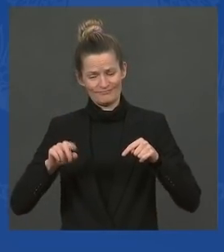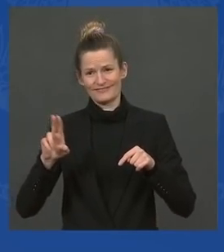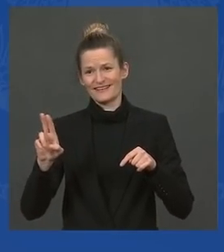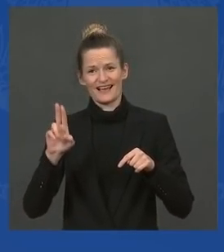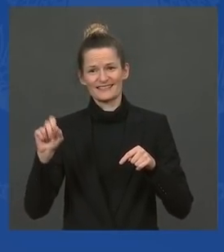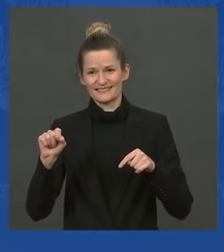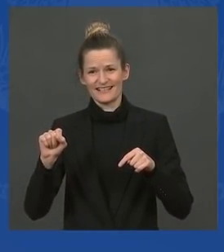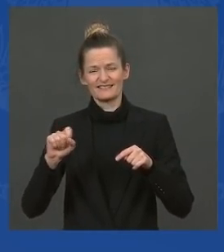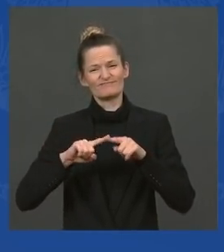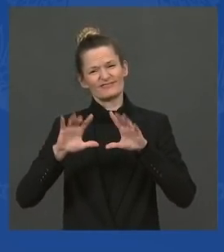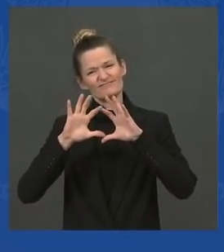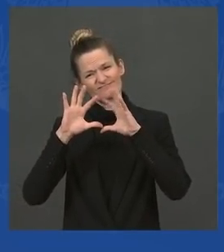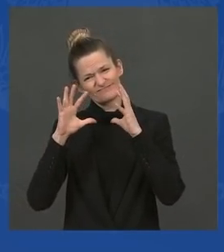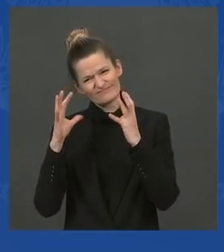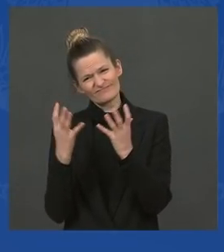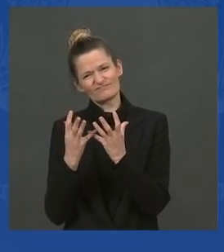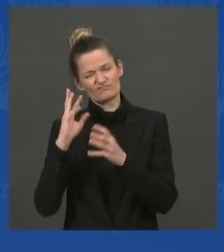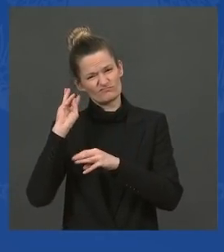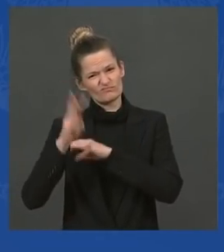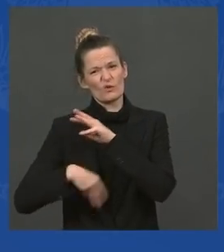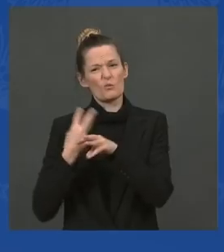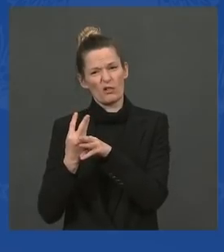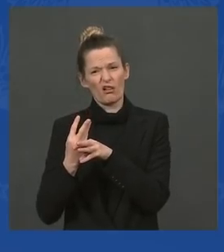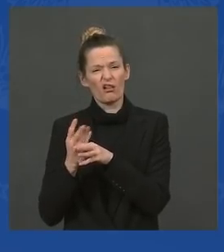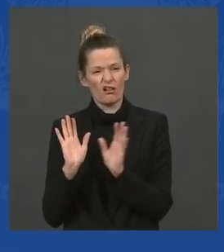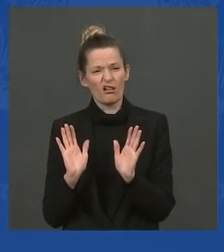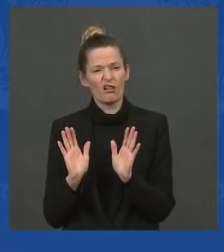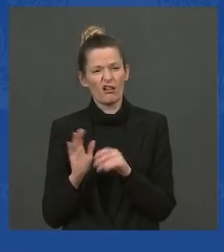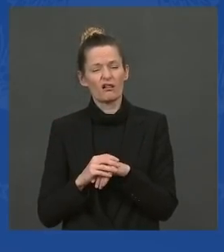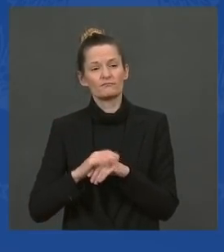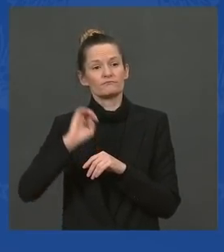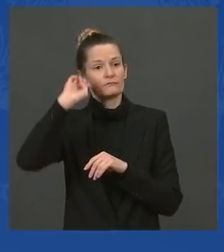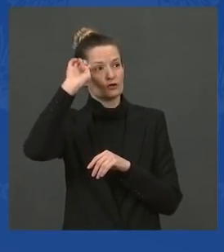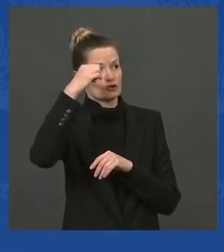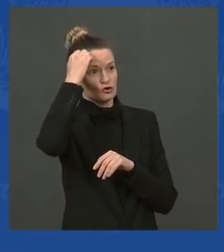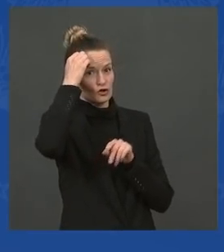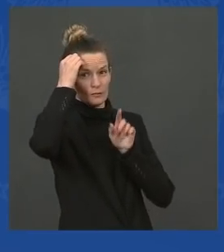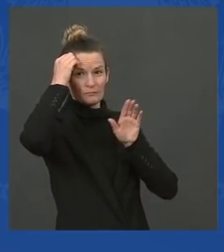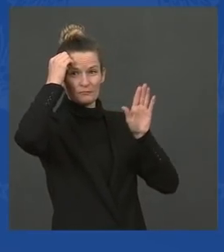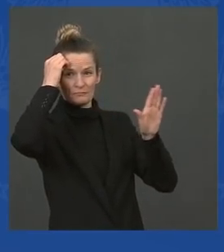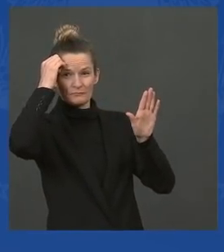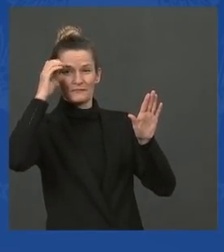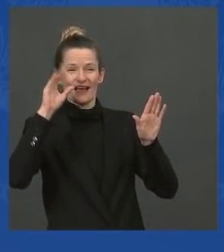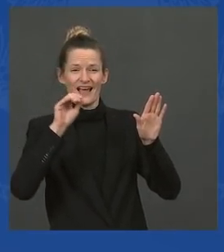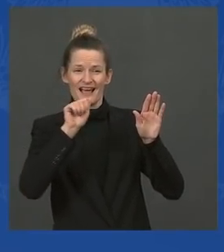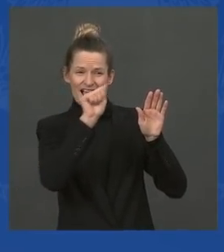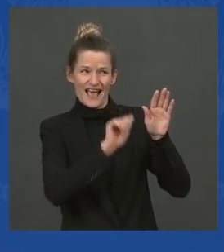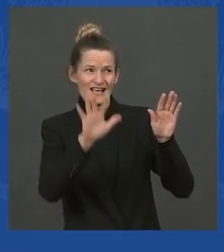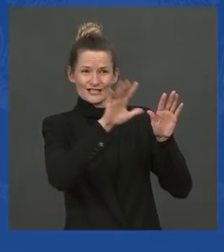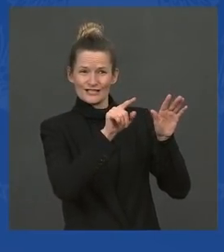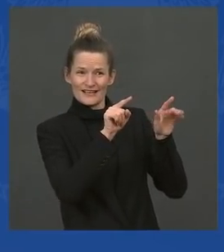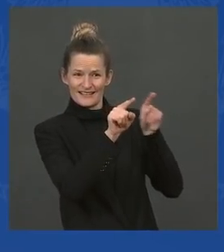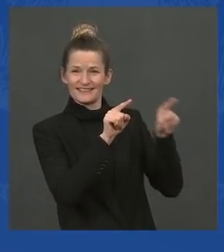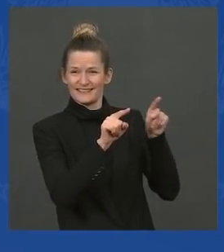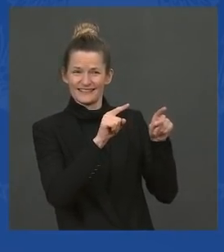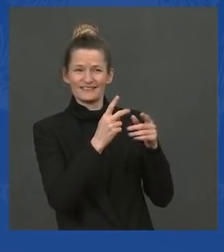In France, at the end of last month, it reached about $7 per gallon. In Japan, it's about $5.50 per gallon --